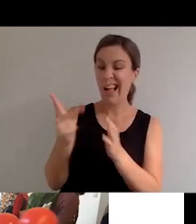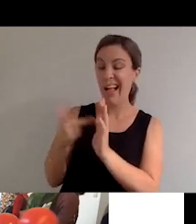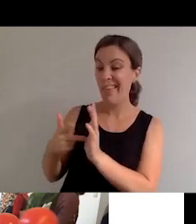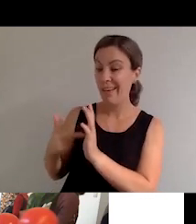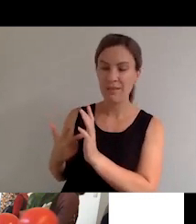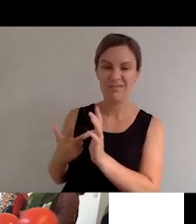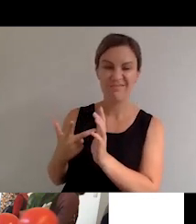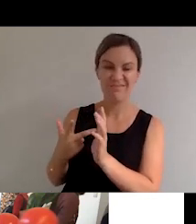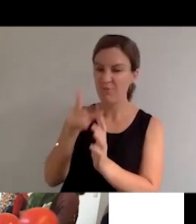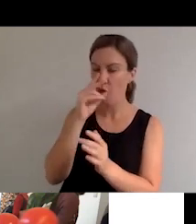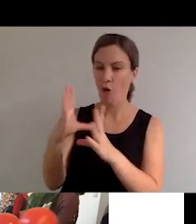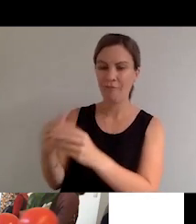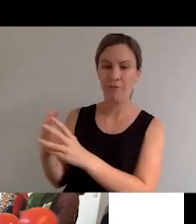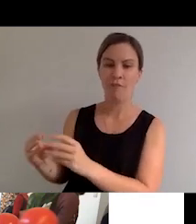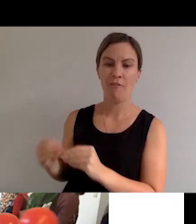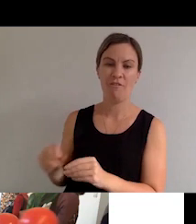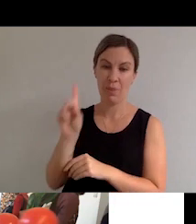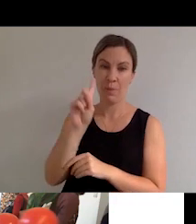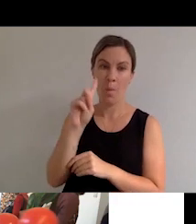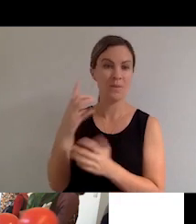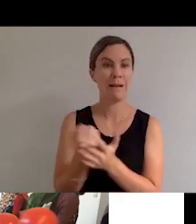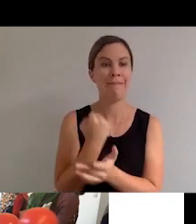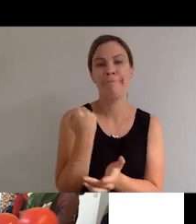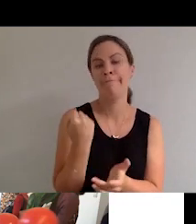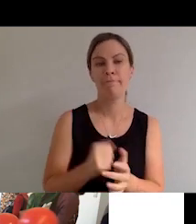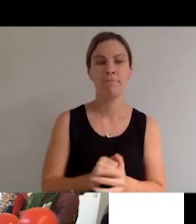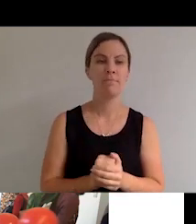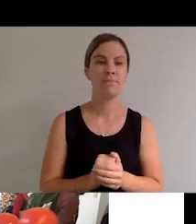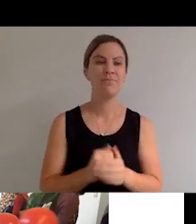Groceries, food, supply, travel, insurance, subscript shurns housing